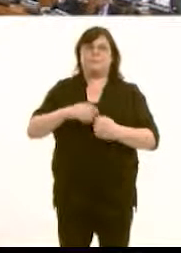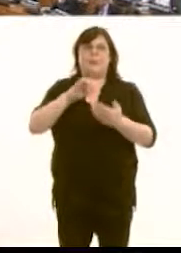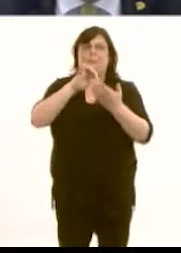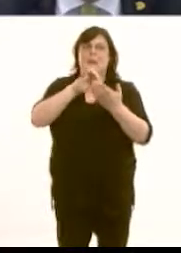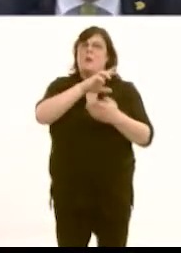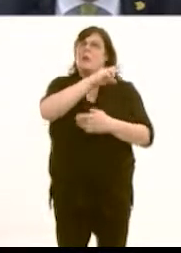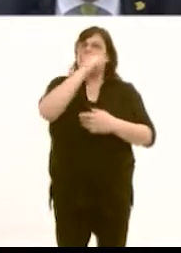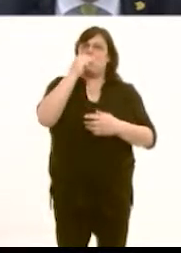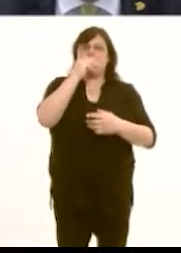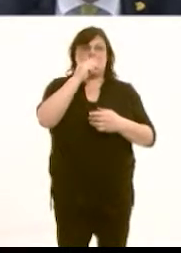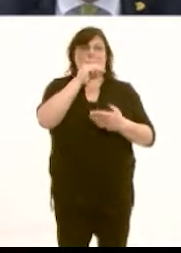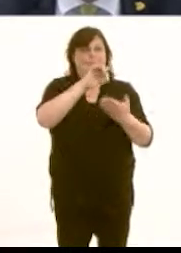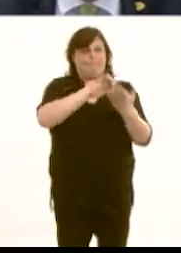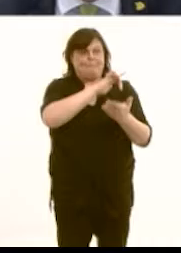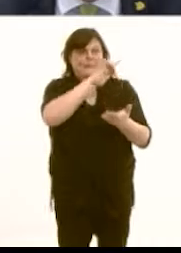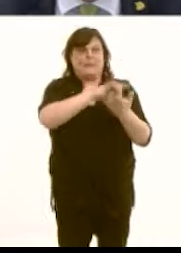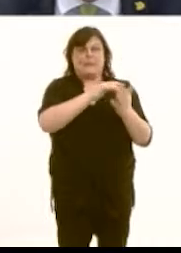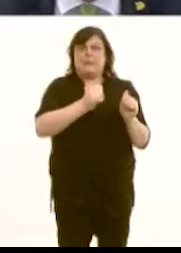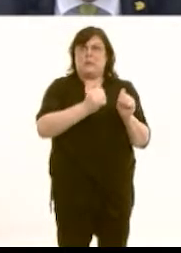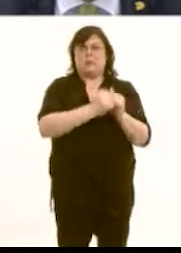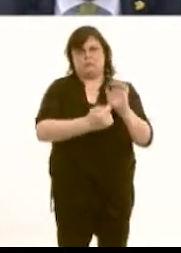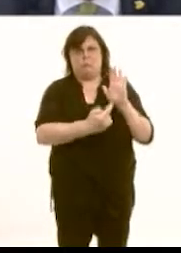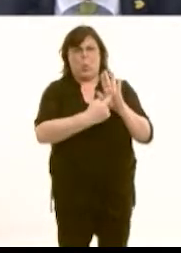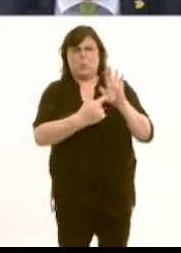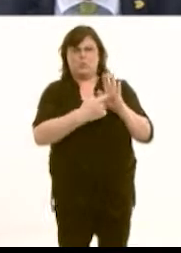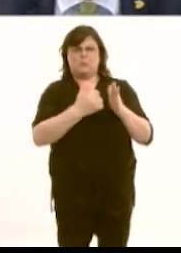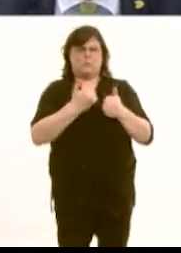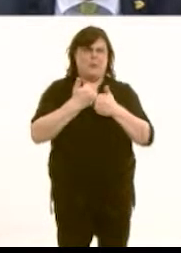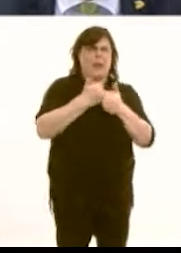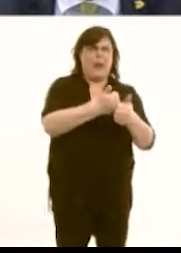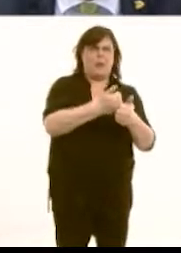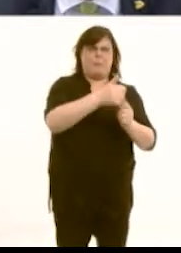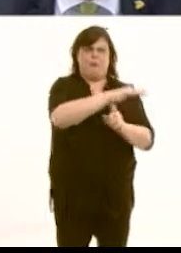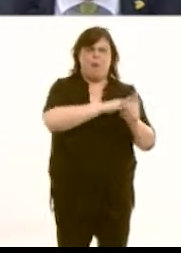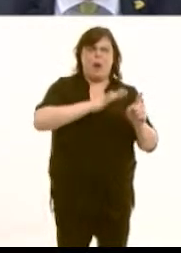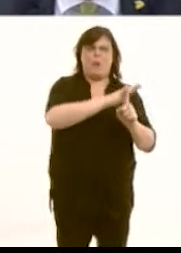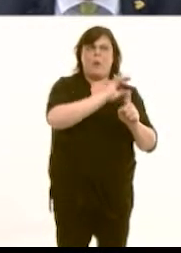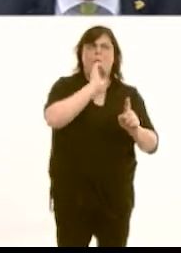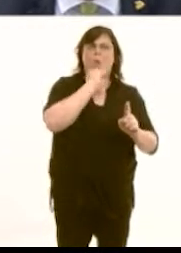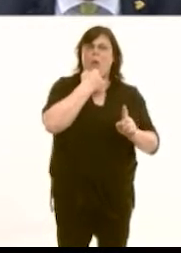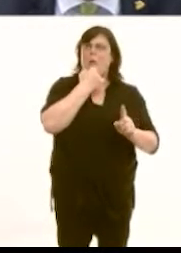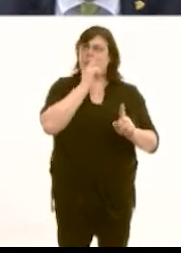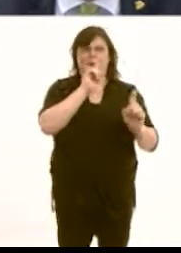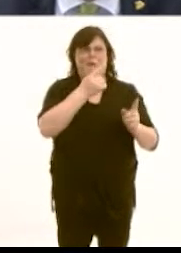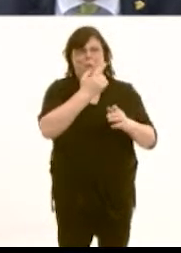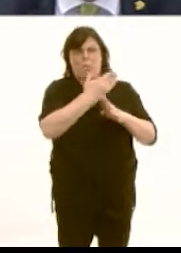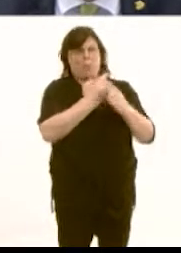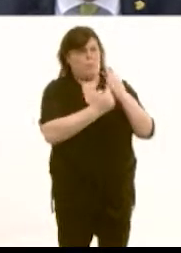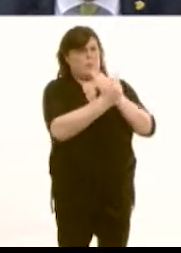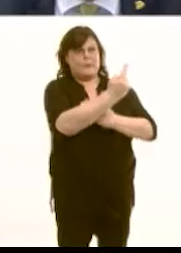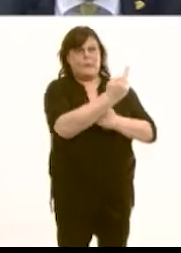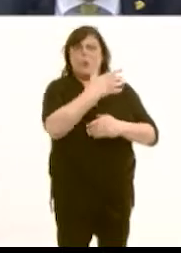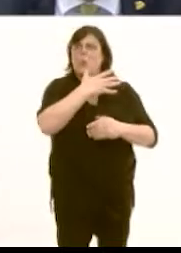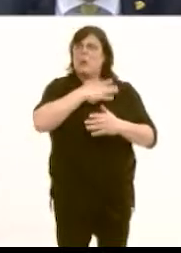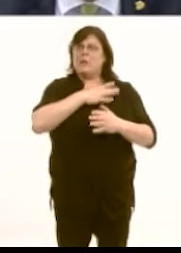city region and will bring tremendous benefits to it, but they can't act in isolation; it needs to work with other Government policies as well.